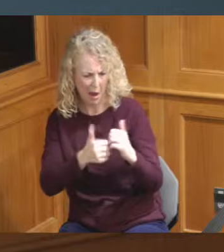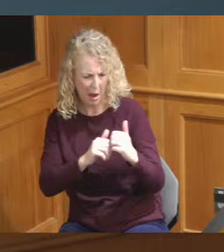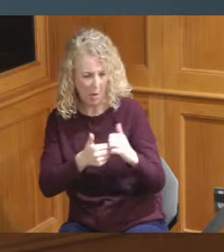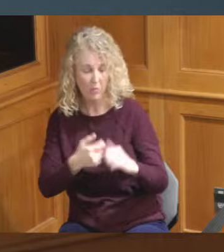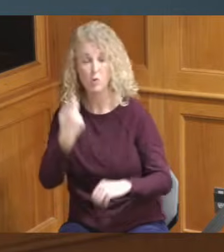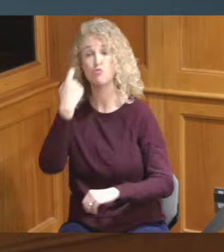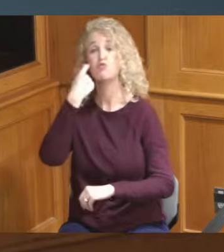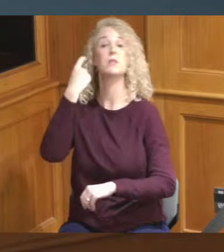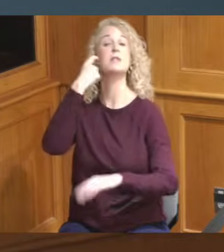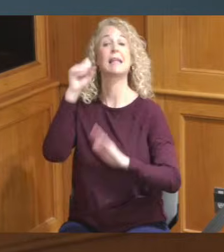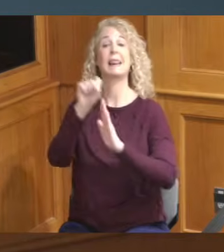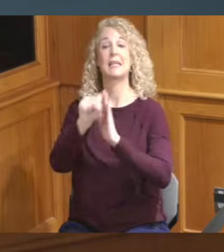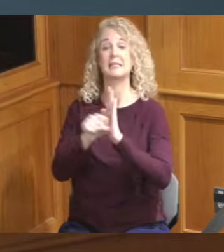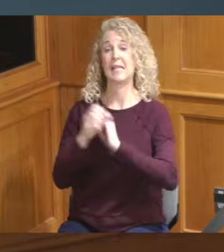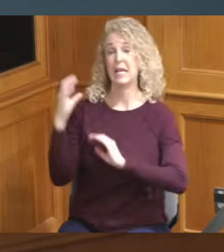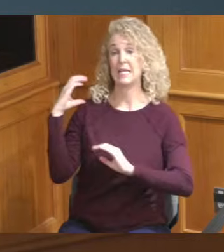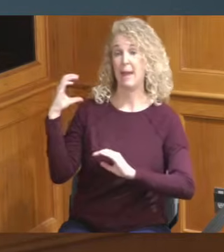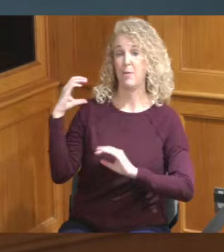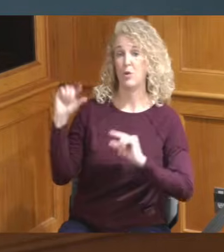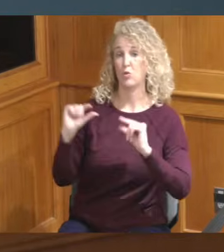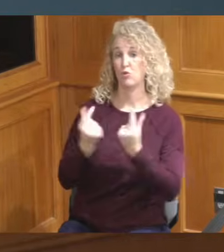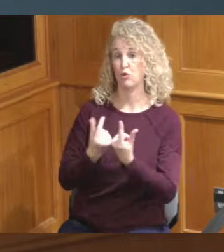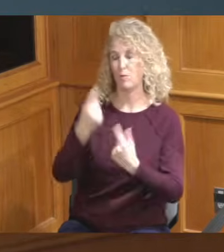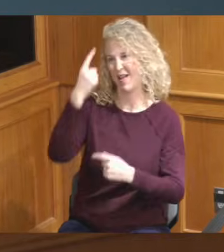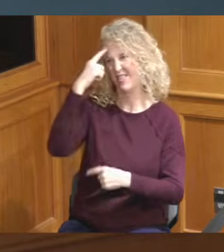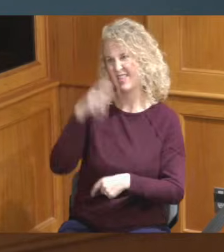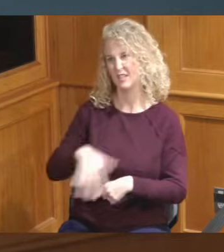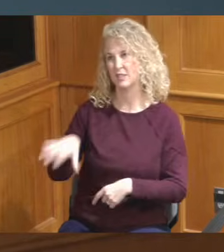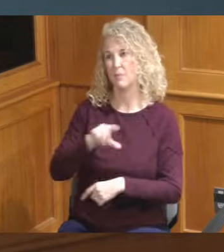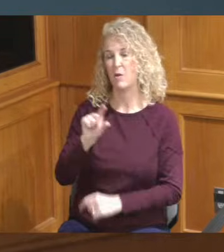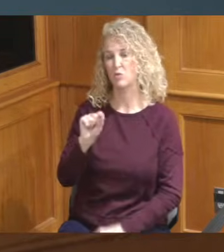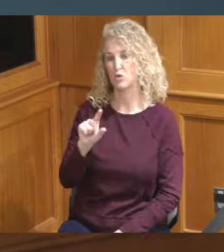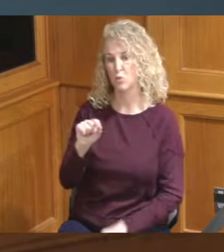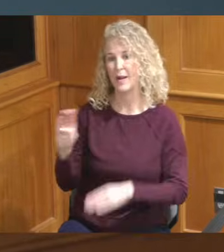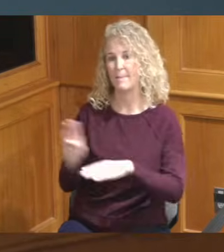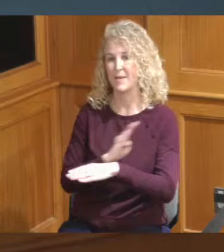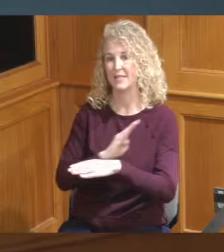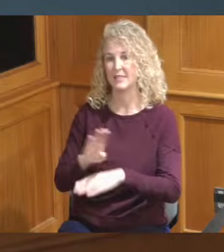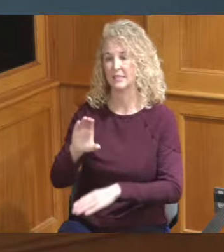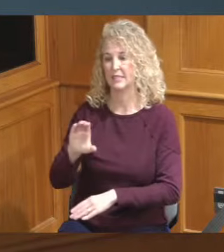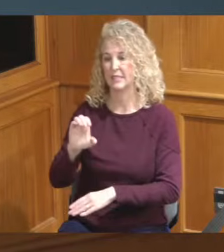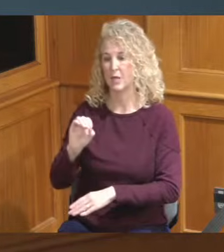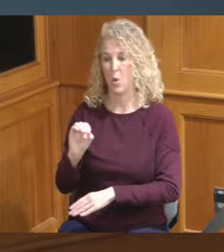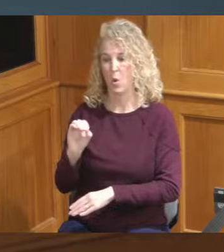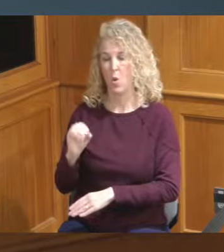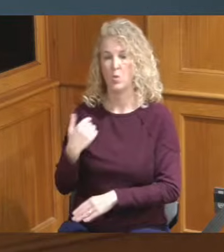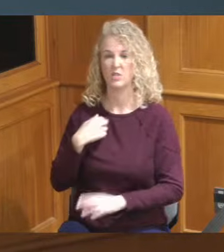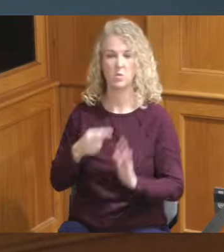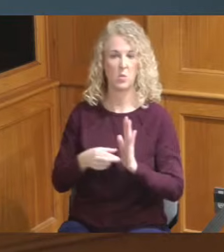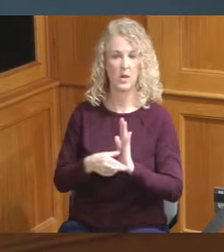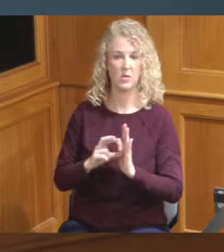capital task force. It's about 20 business CEOs that sit in there and we review applications as